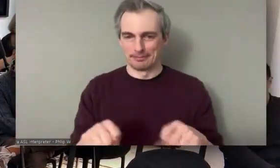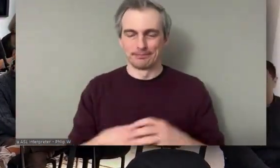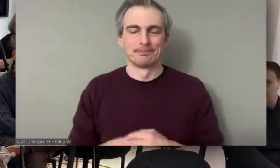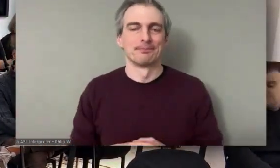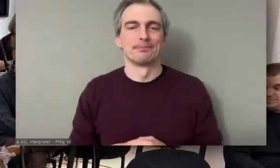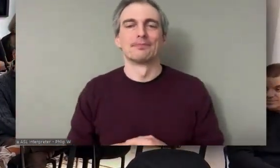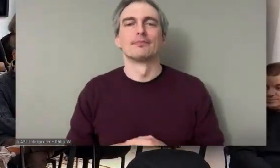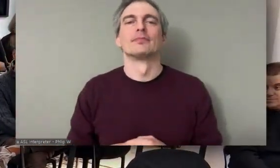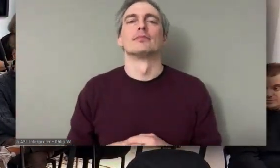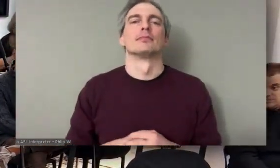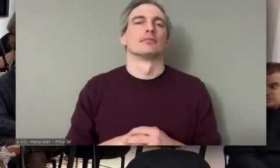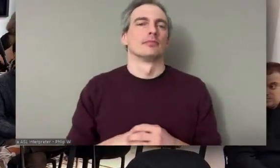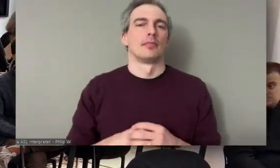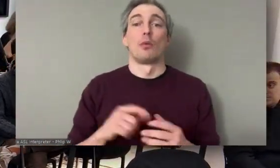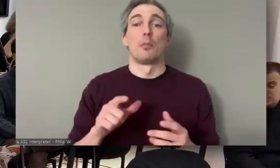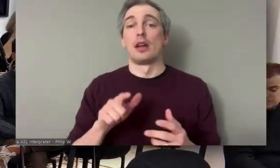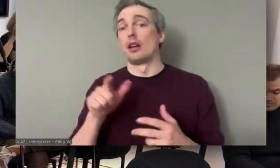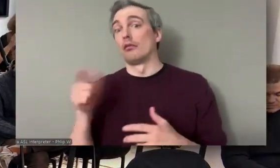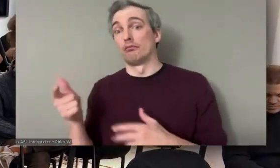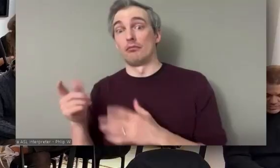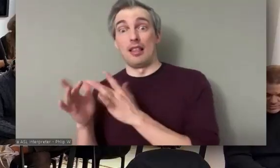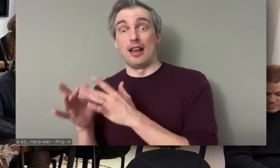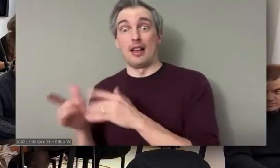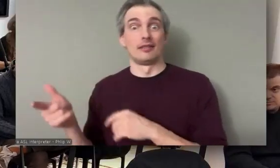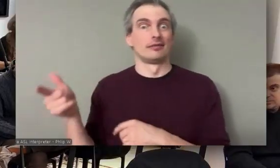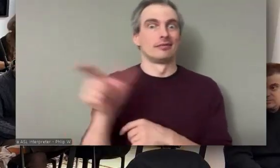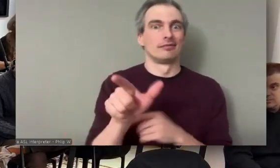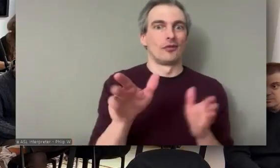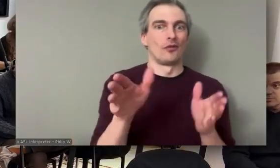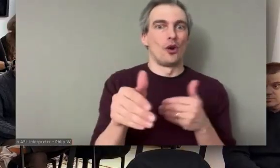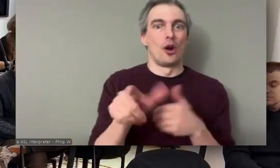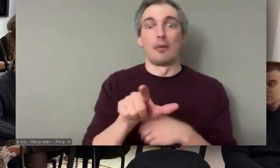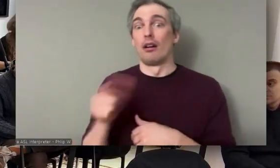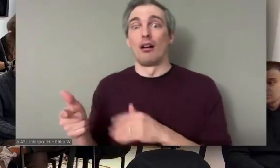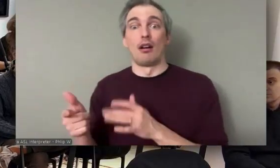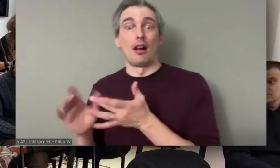So... I'm gonna start with the online one, if that's okay.